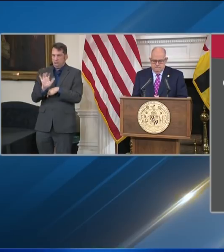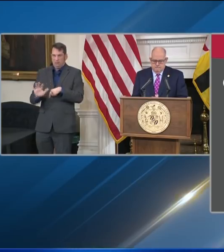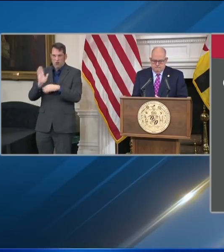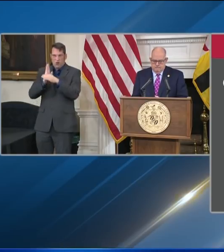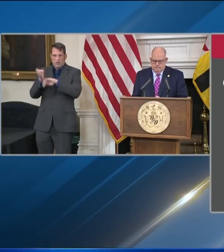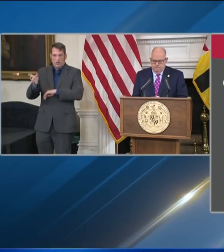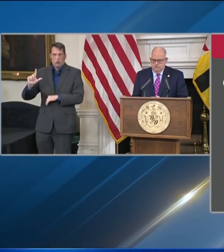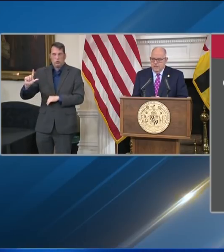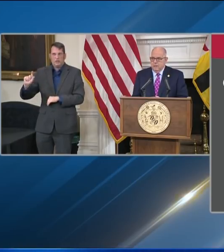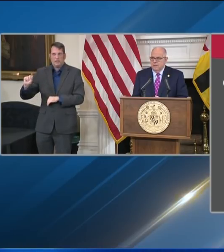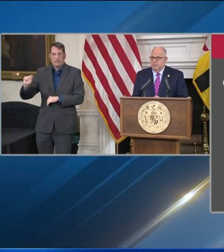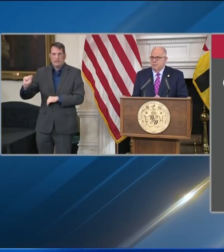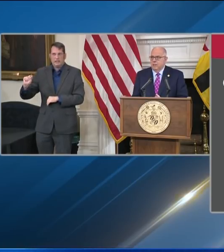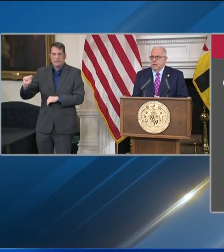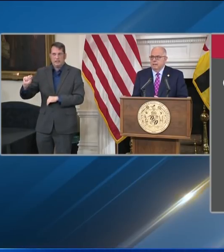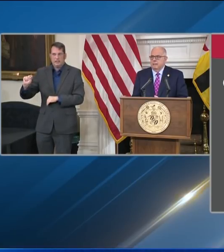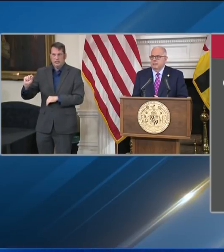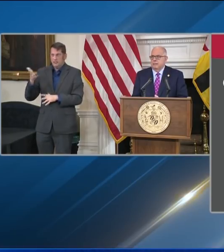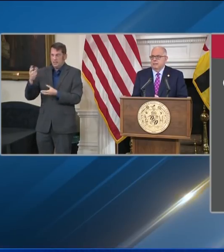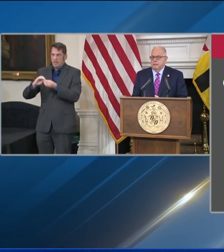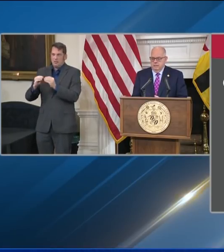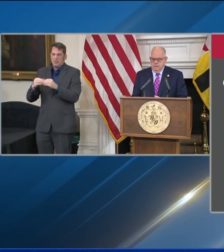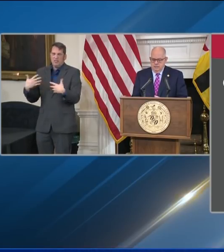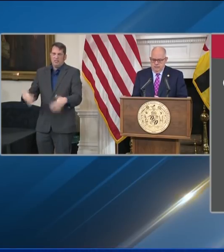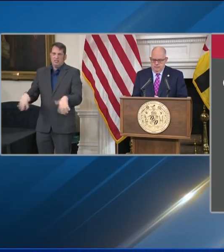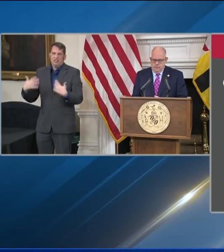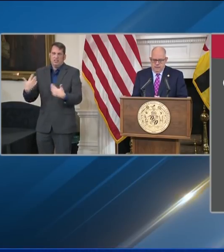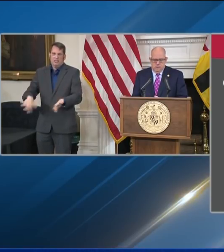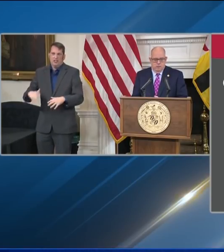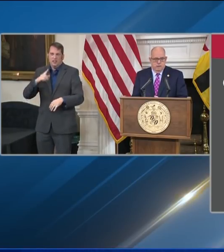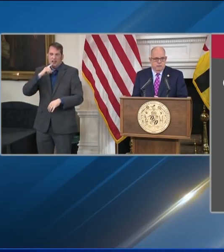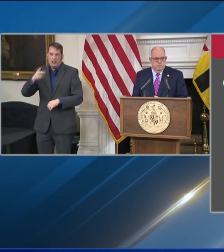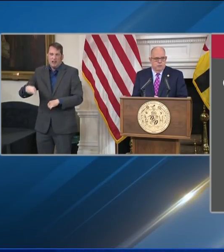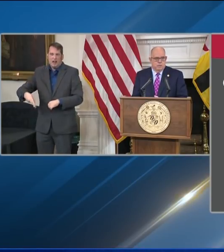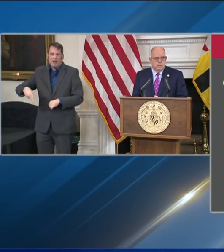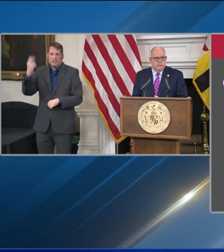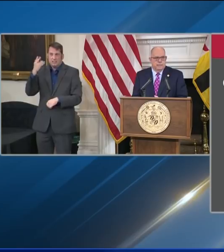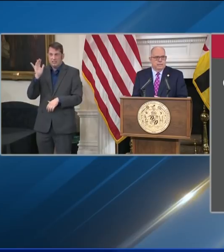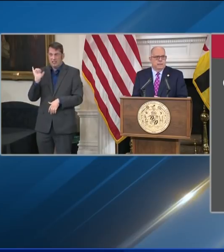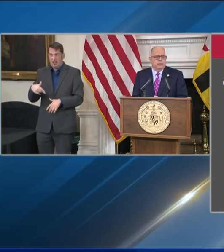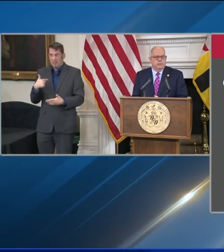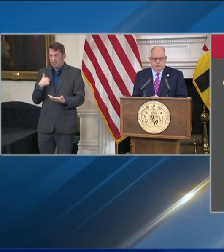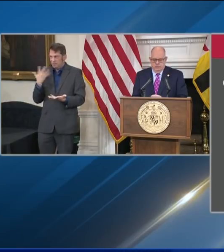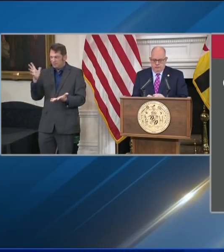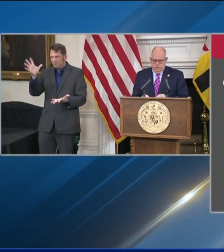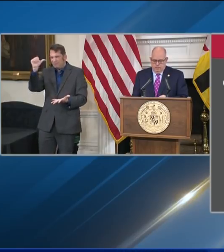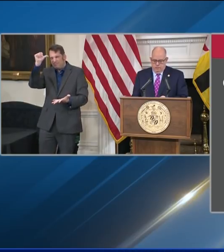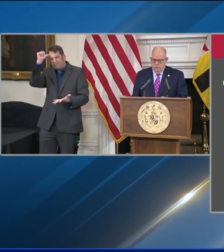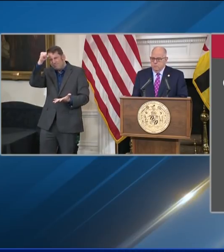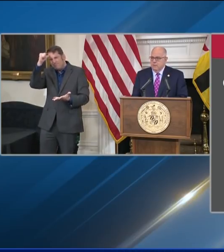AND ABOVE 20 AND 18 OF OUR 24 JURISDICTIONS. I’LL NEVER FORGET.